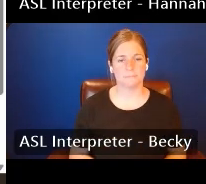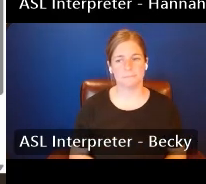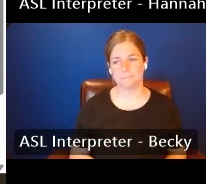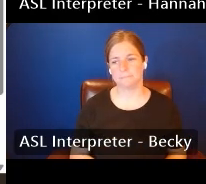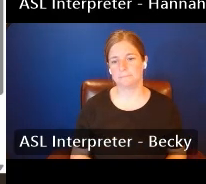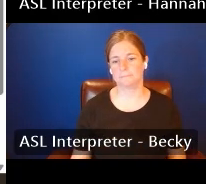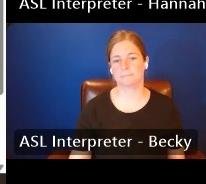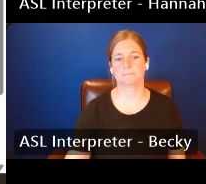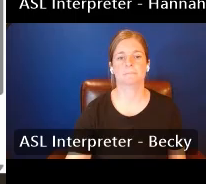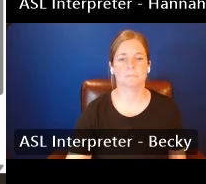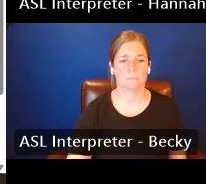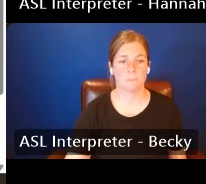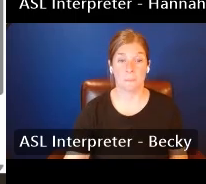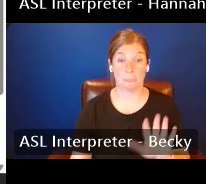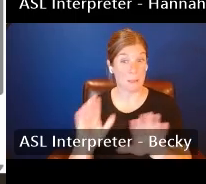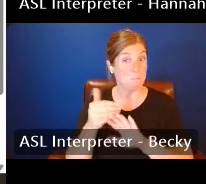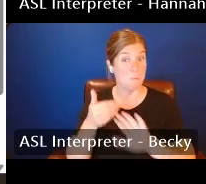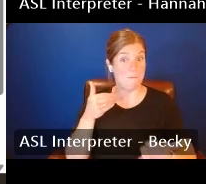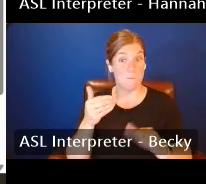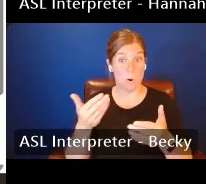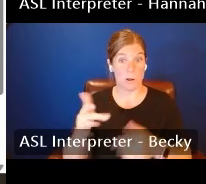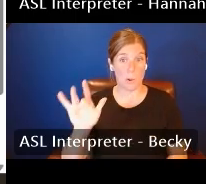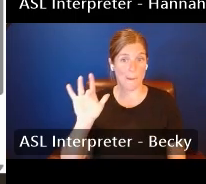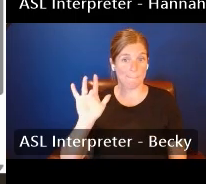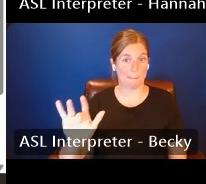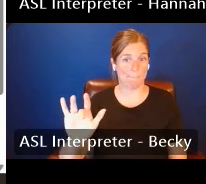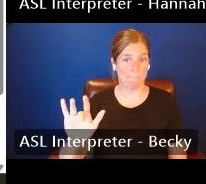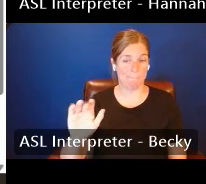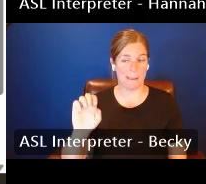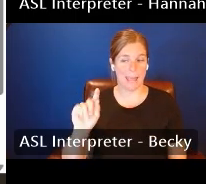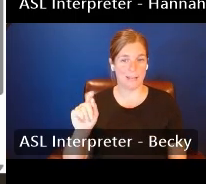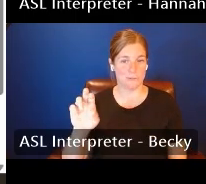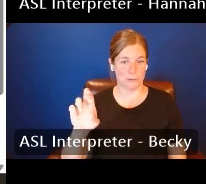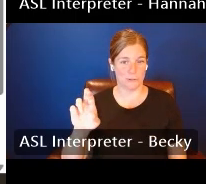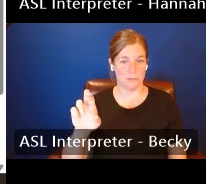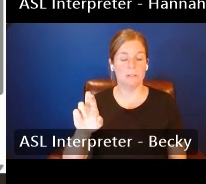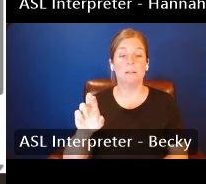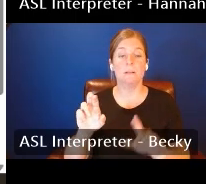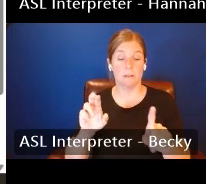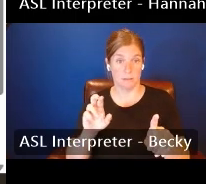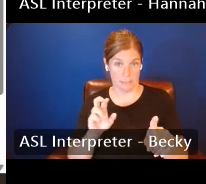And then before you hit Enter, what we're experience